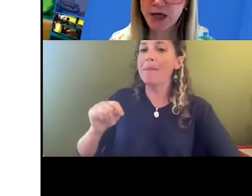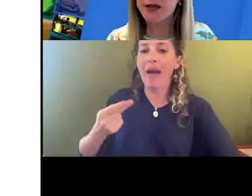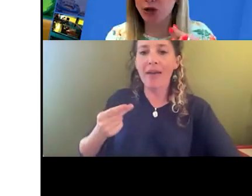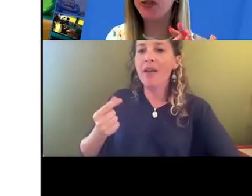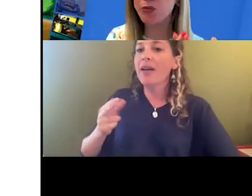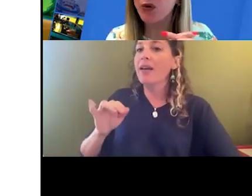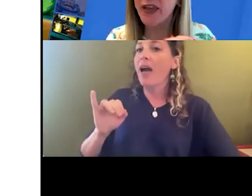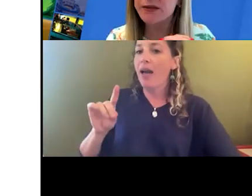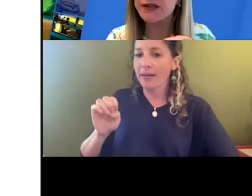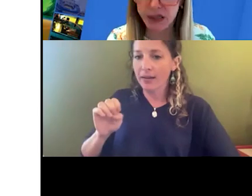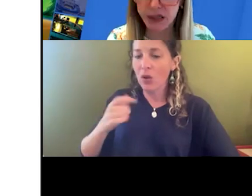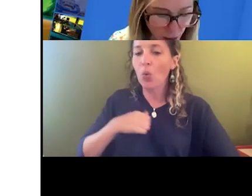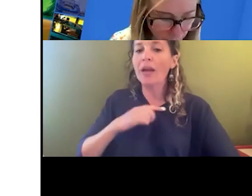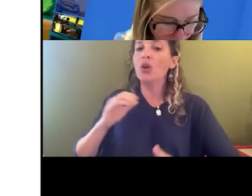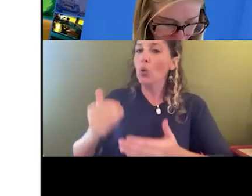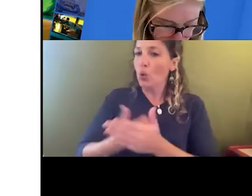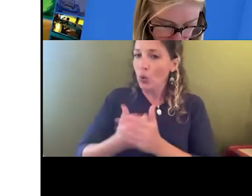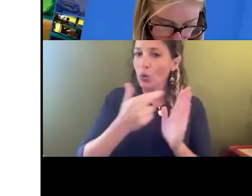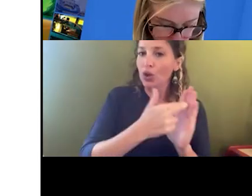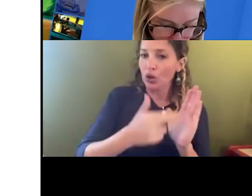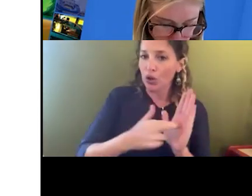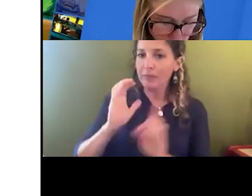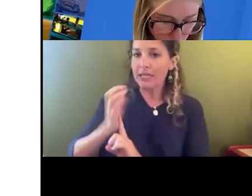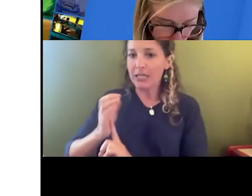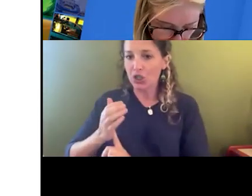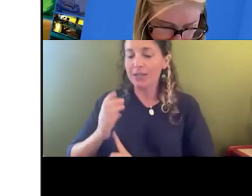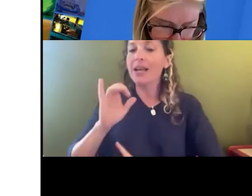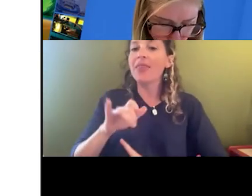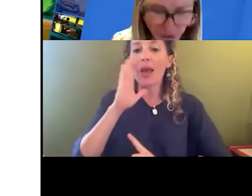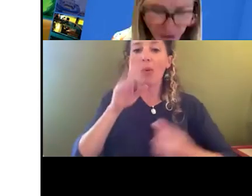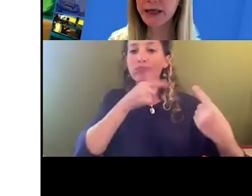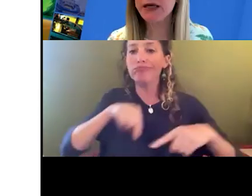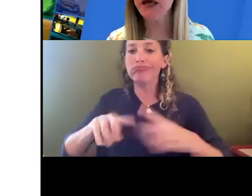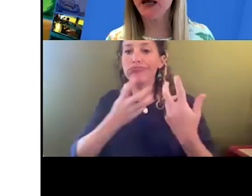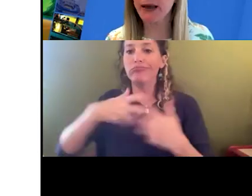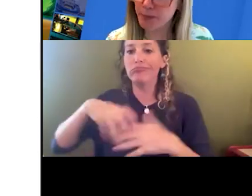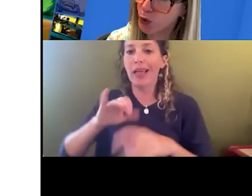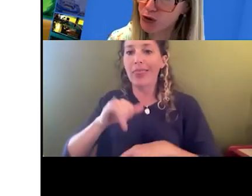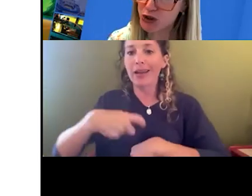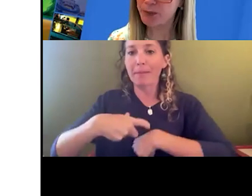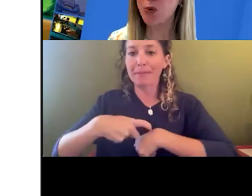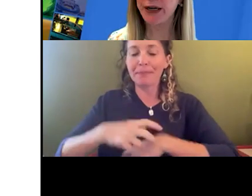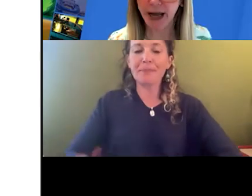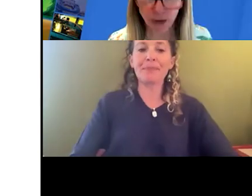so they will then sync up at that time. What is important to point out to